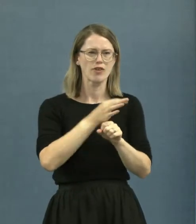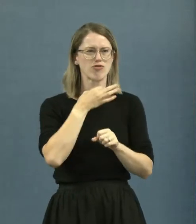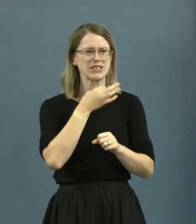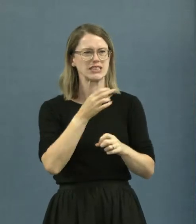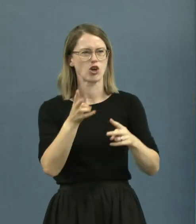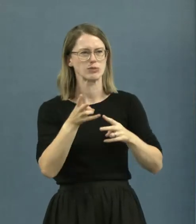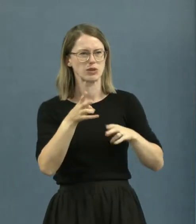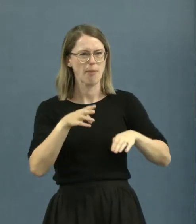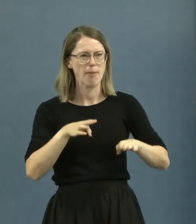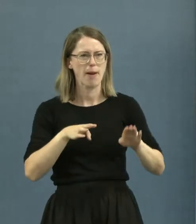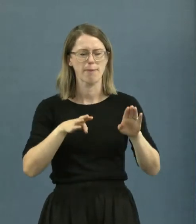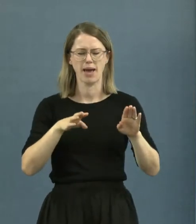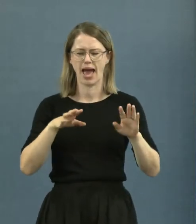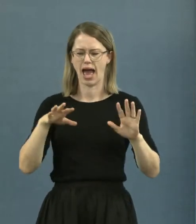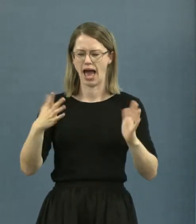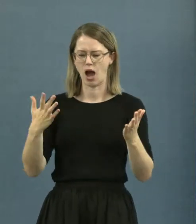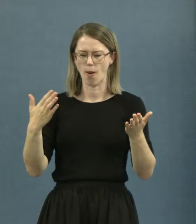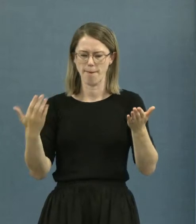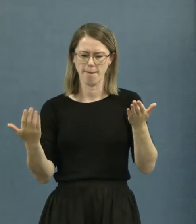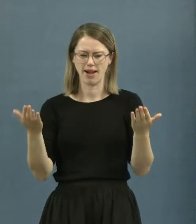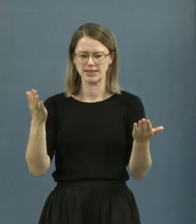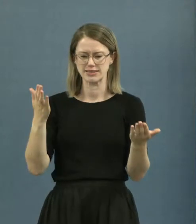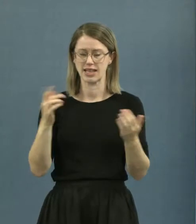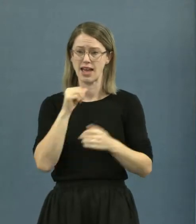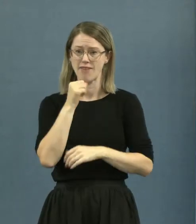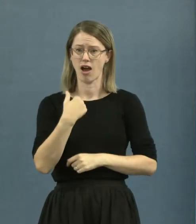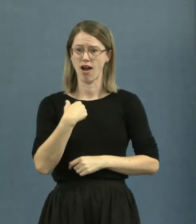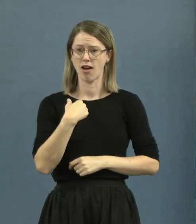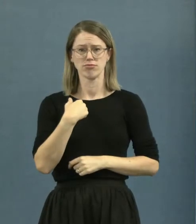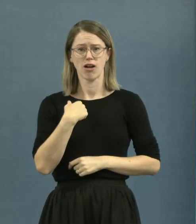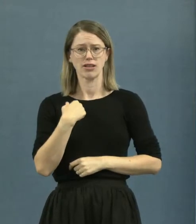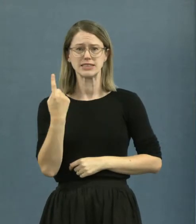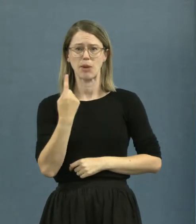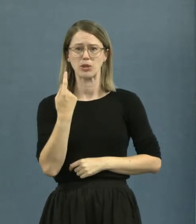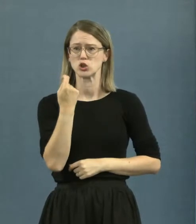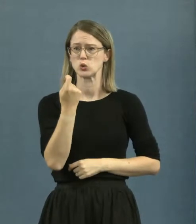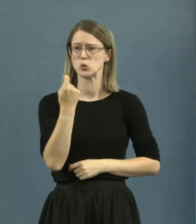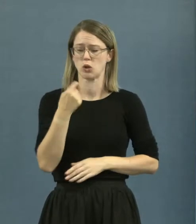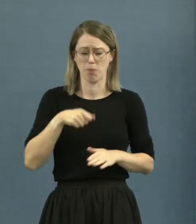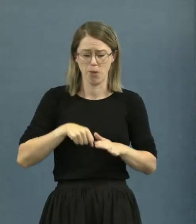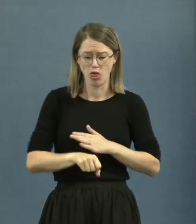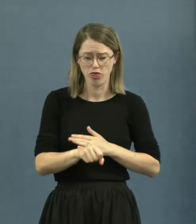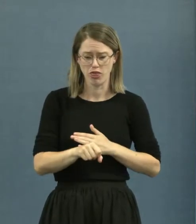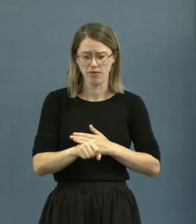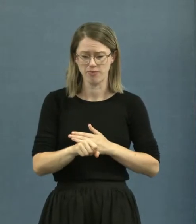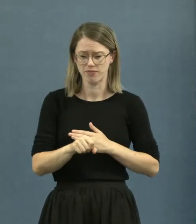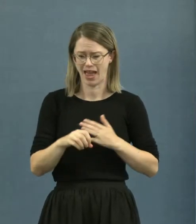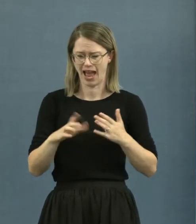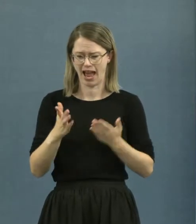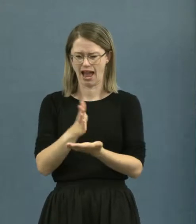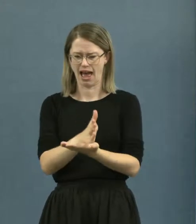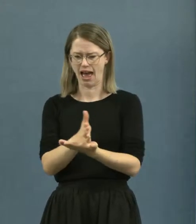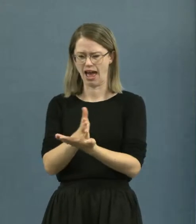more of a COVID risk in